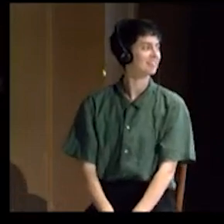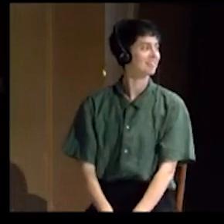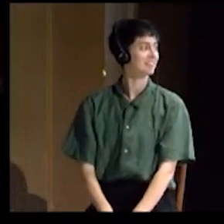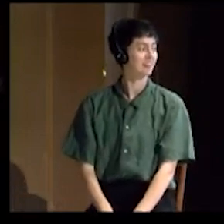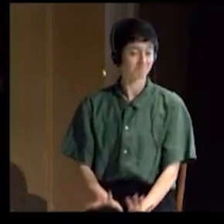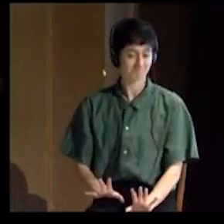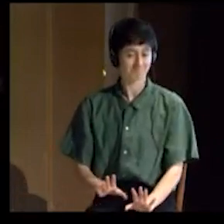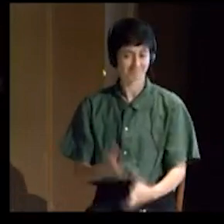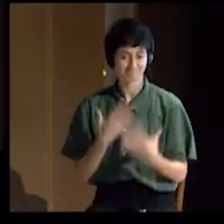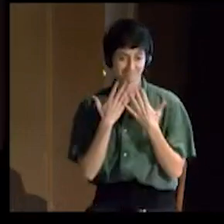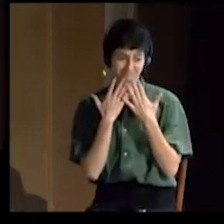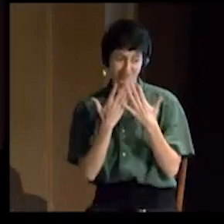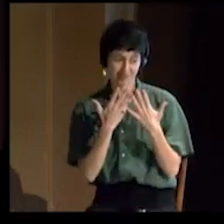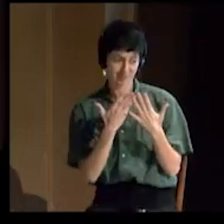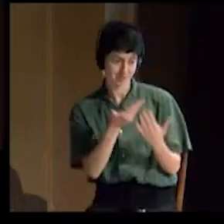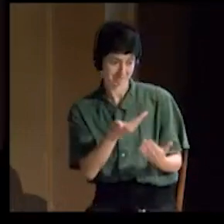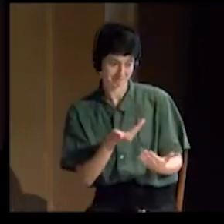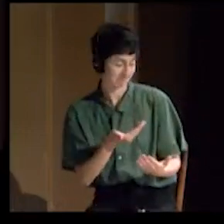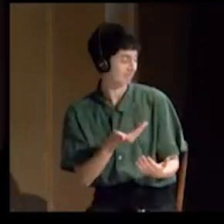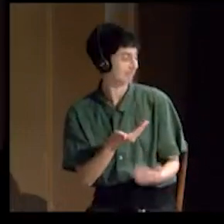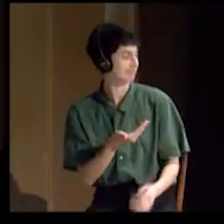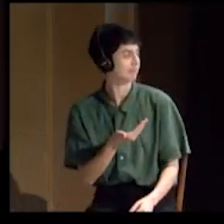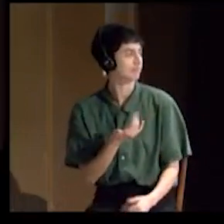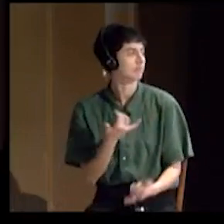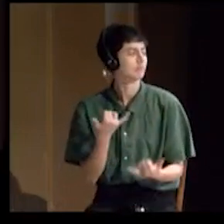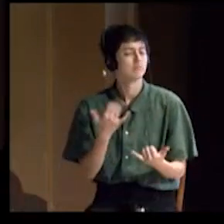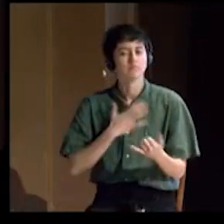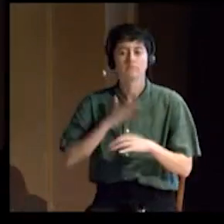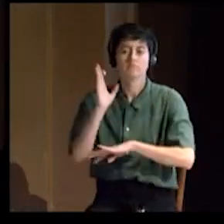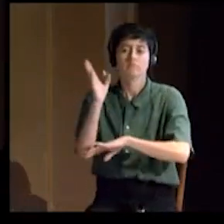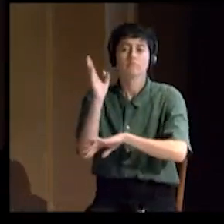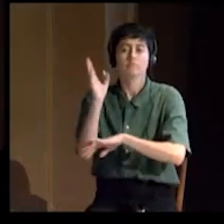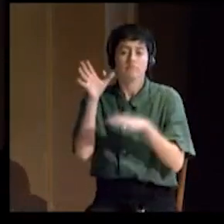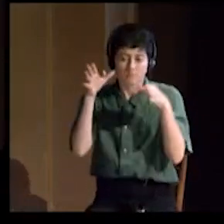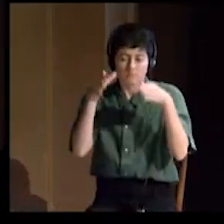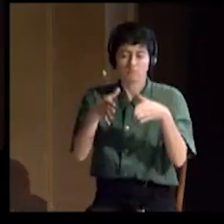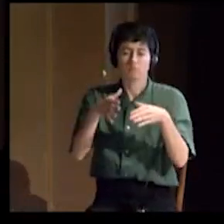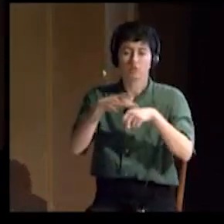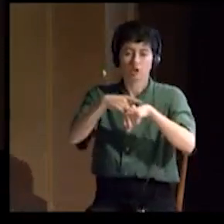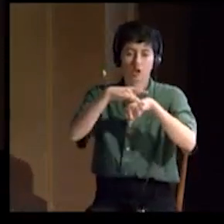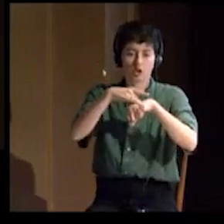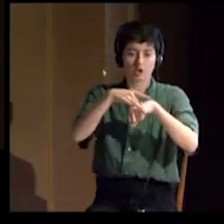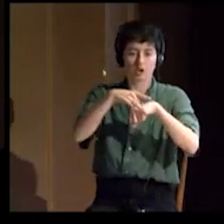Thank you for that introduction. And so my talk today focuses on why earth's continents are missing a layer.